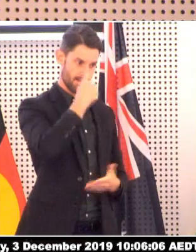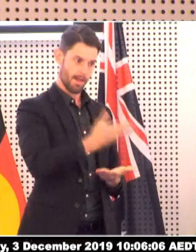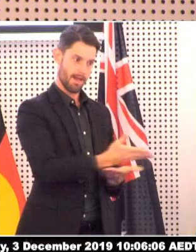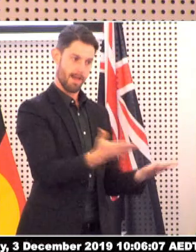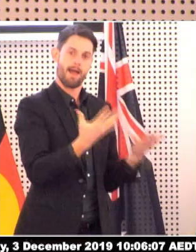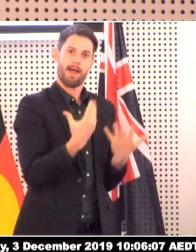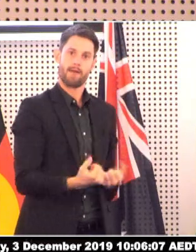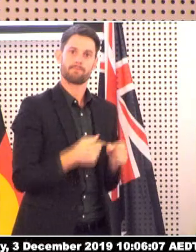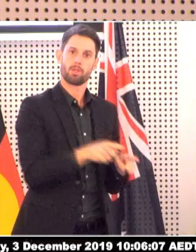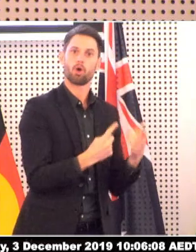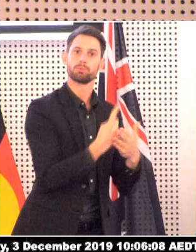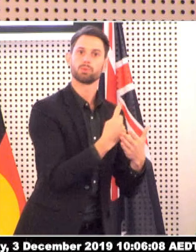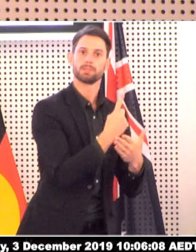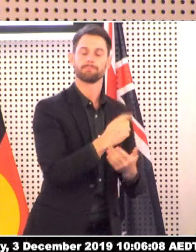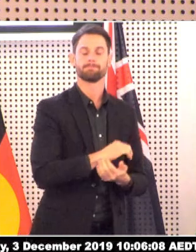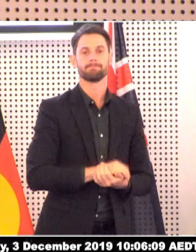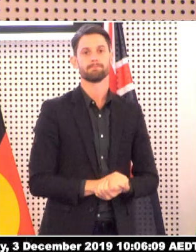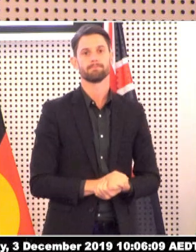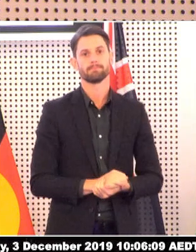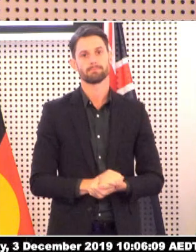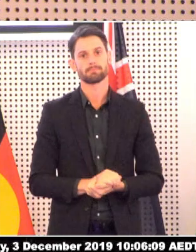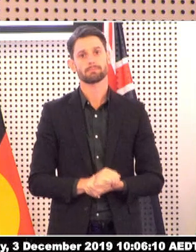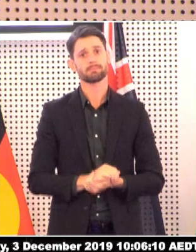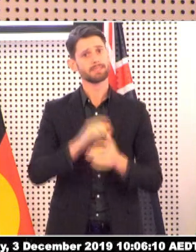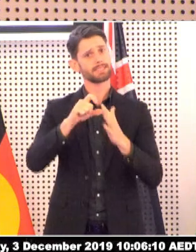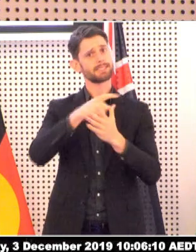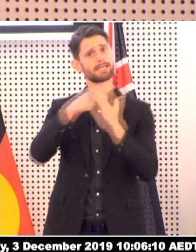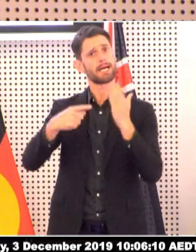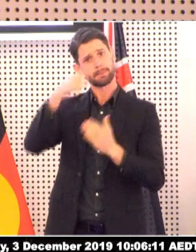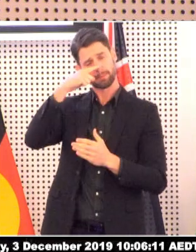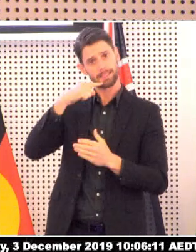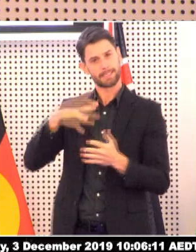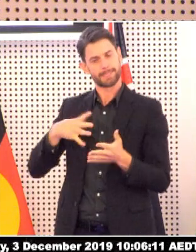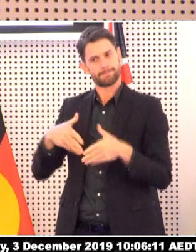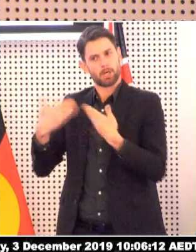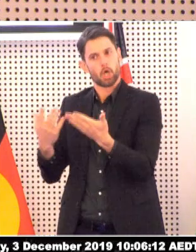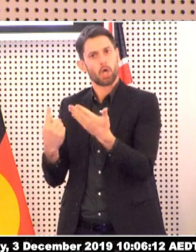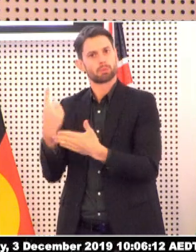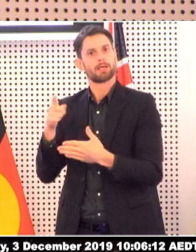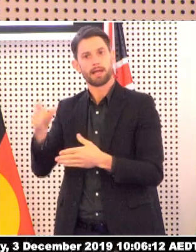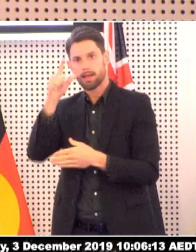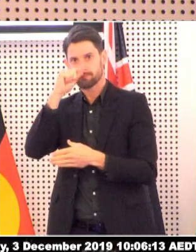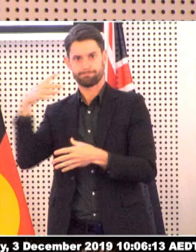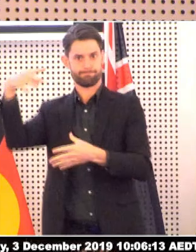Disabled people must be able to participate in environments that are universally designed,